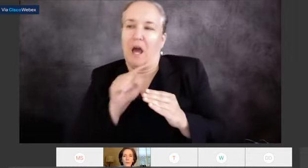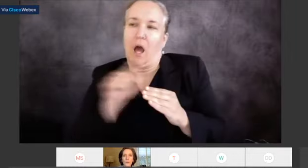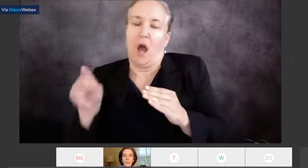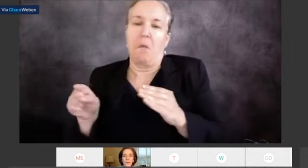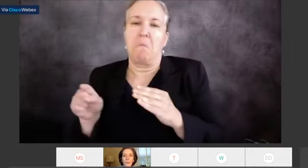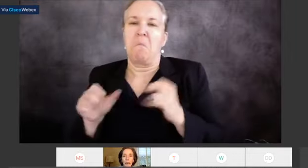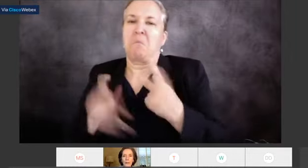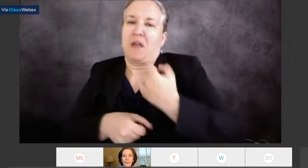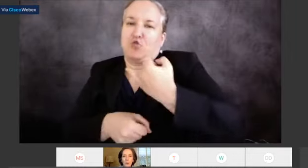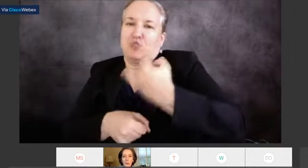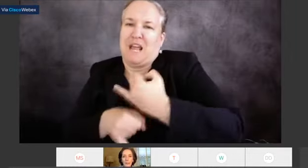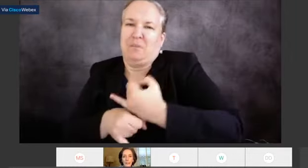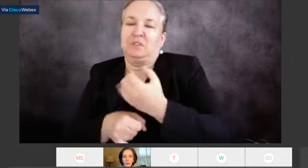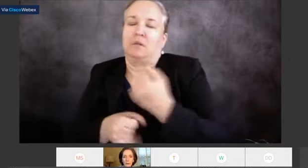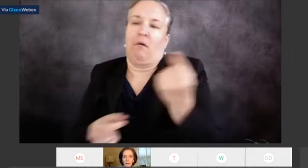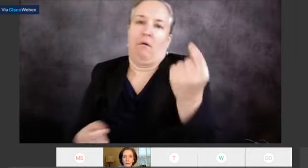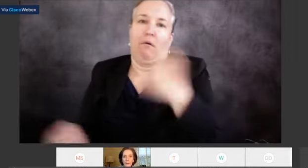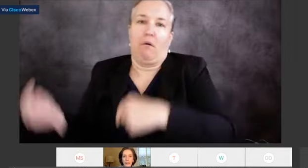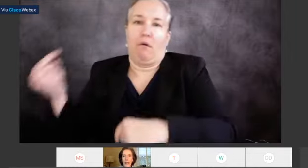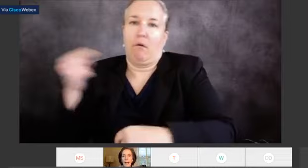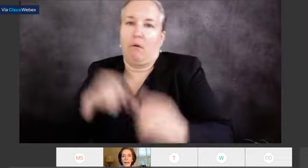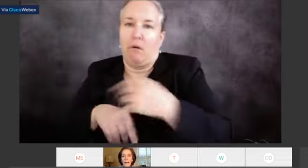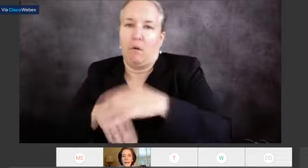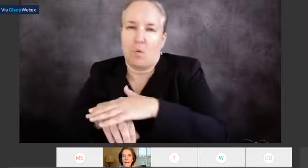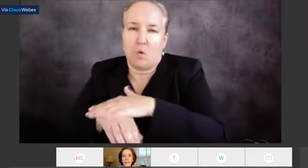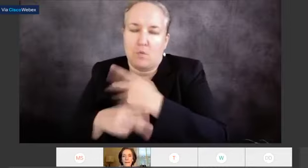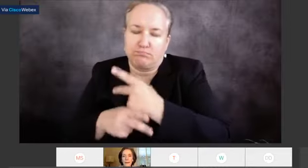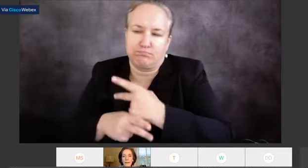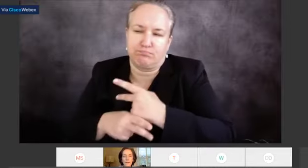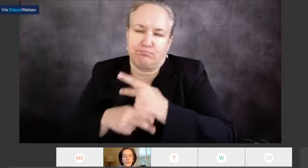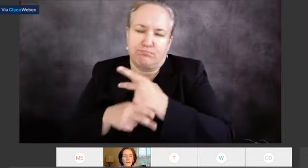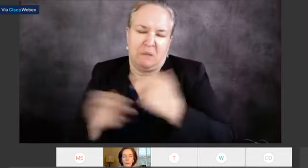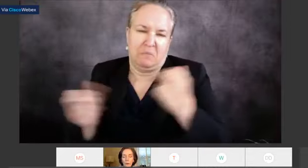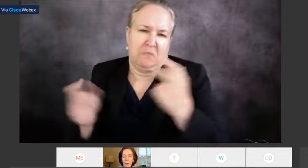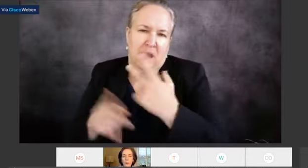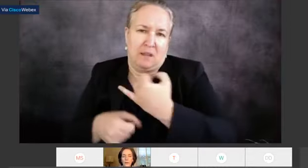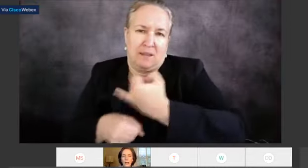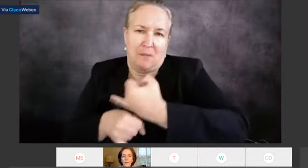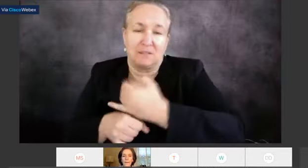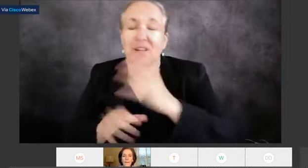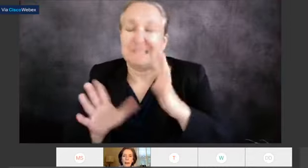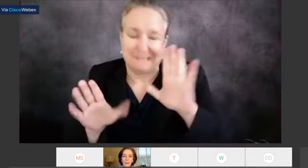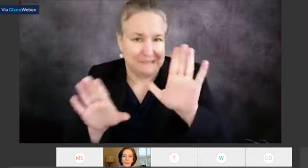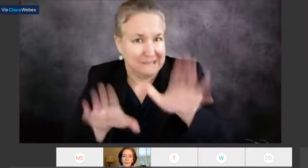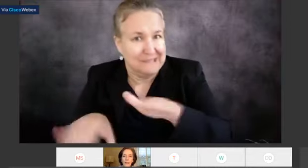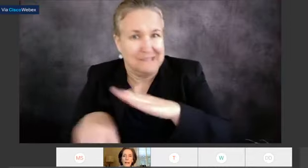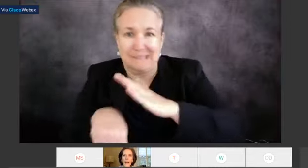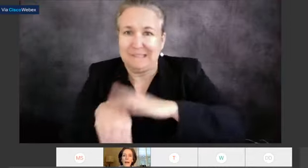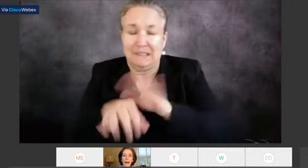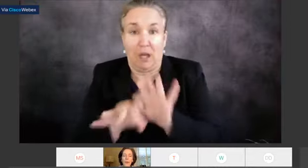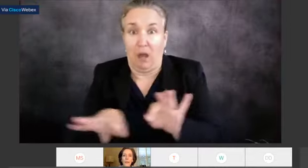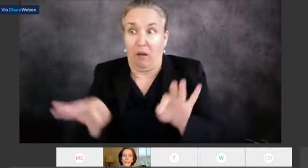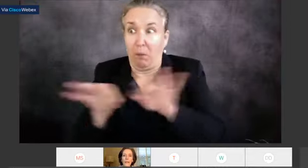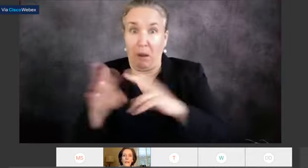students back slowly and carefully and it is just so important as this happens that we